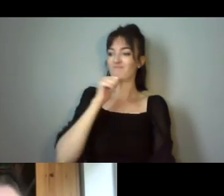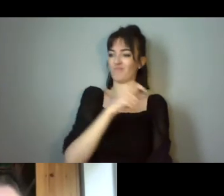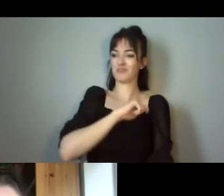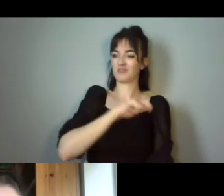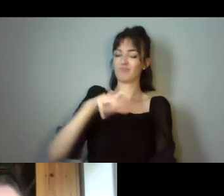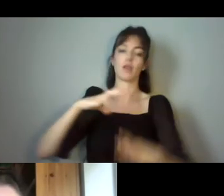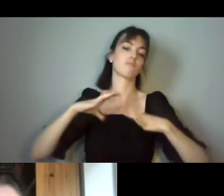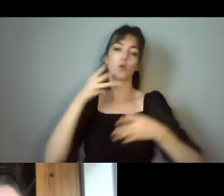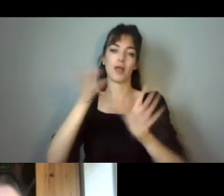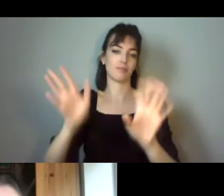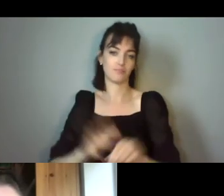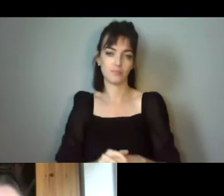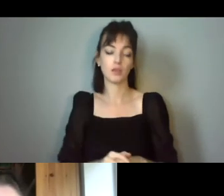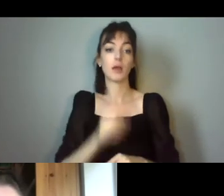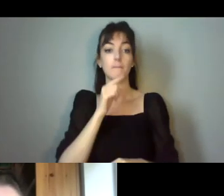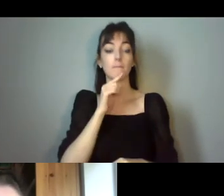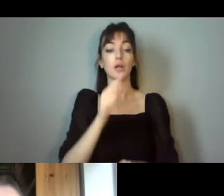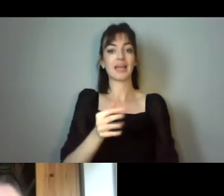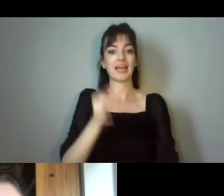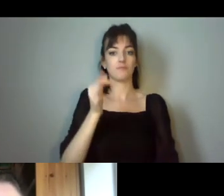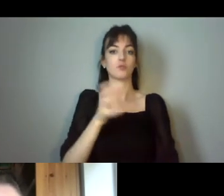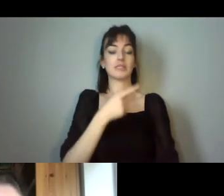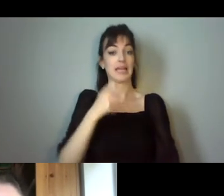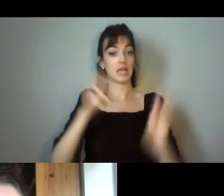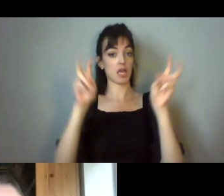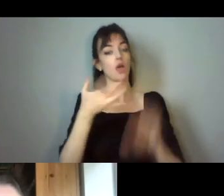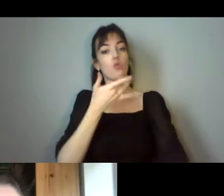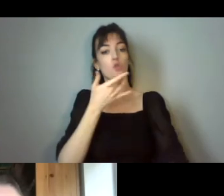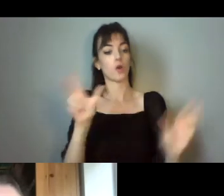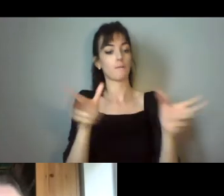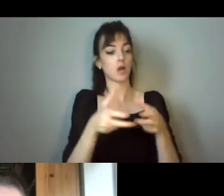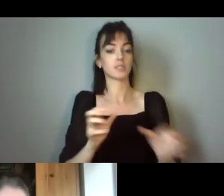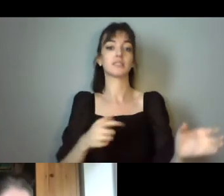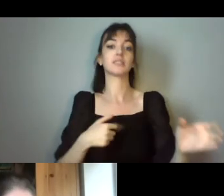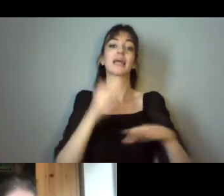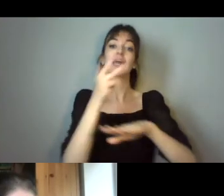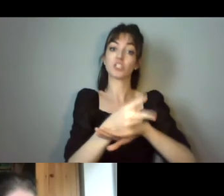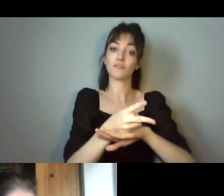you go through the third party intervention to appoint a supporter, then the court will have to